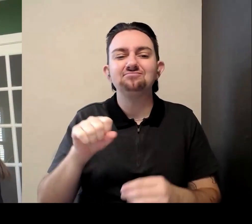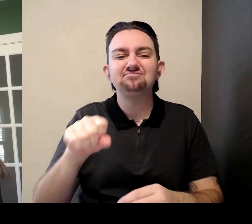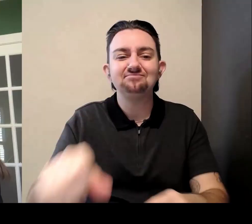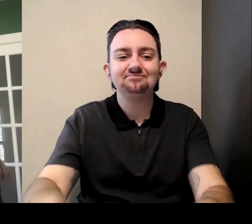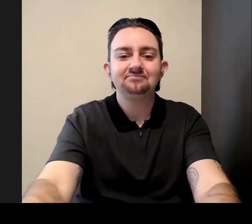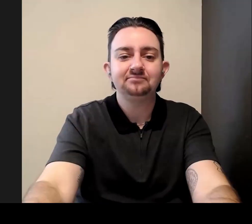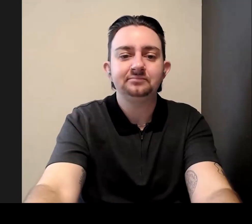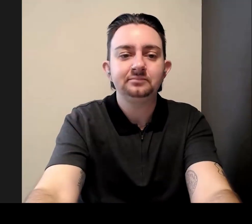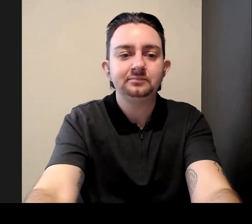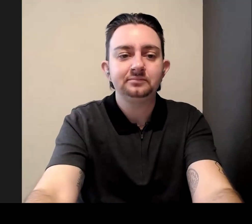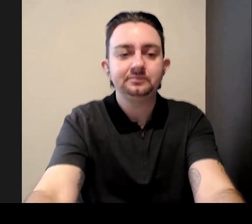Thank you.